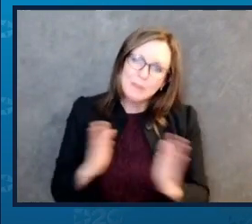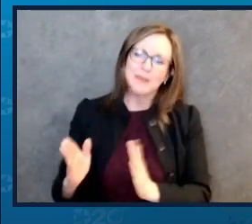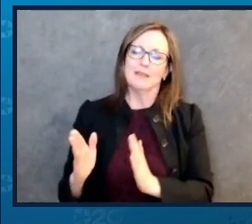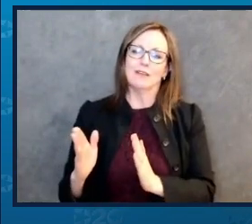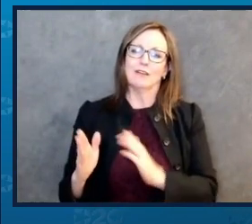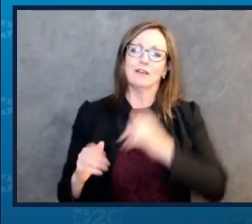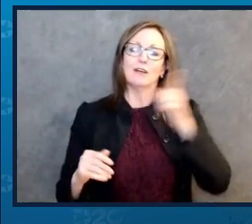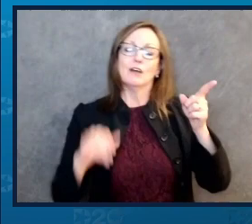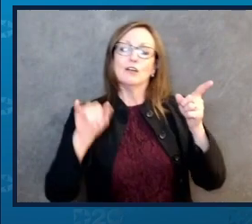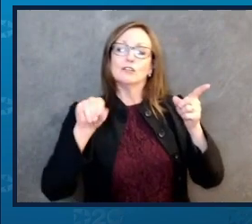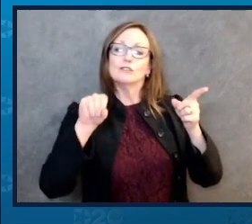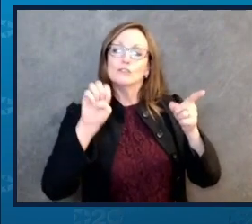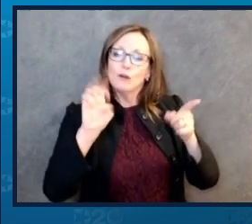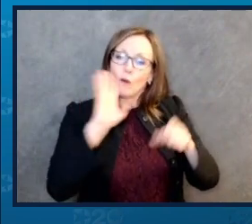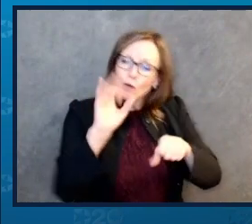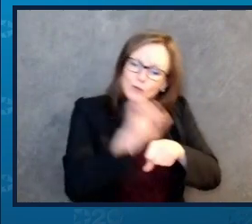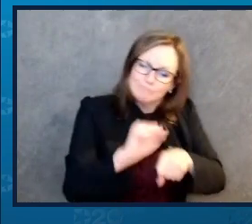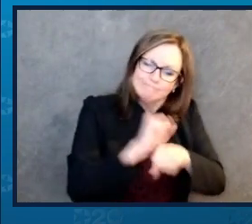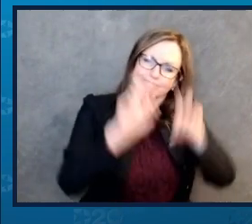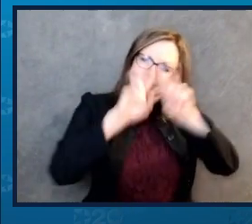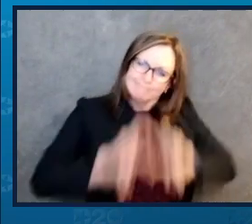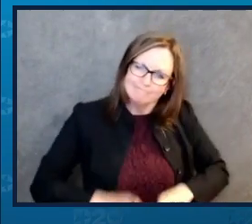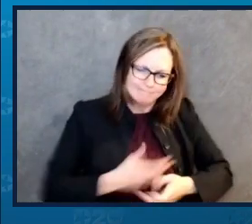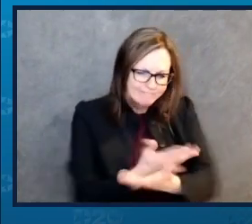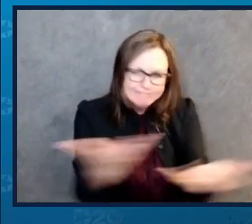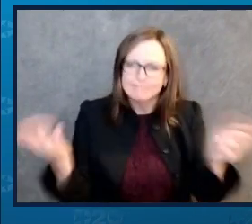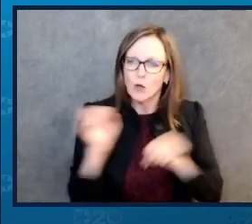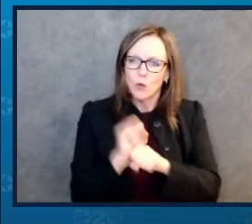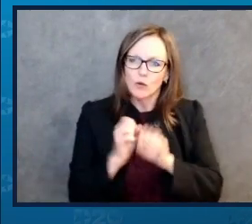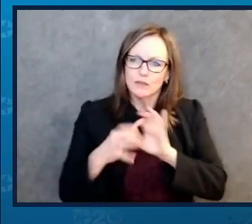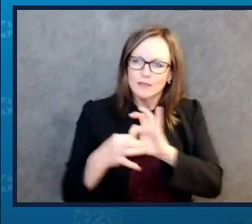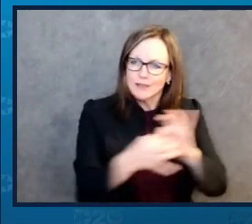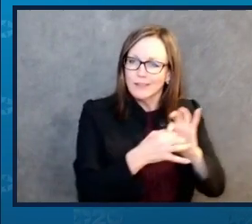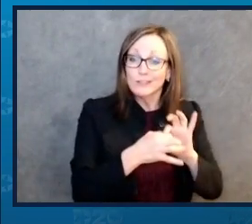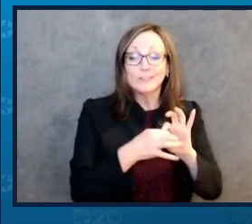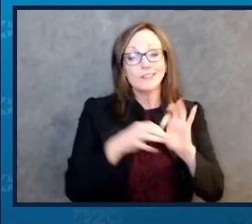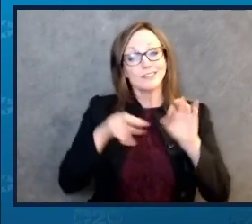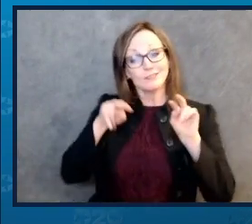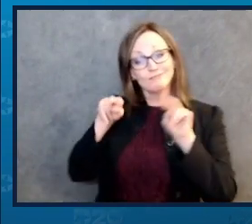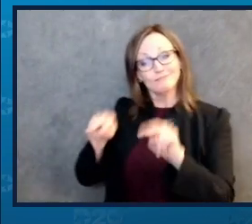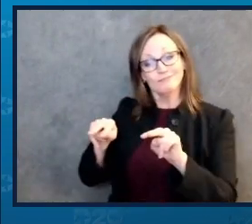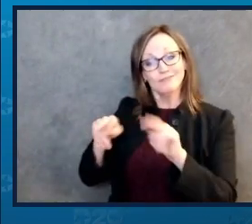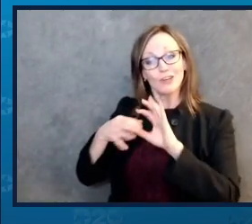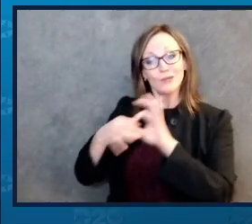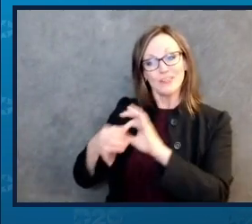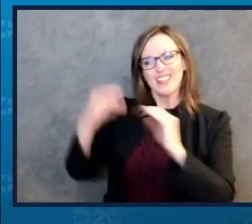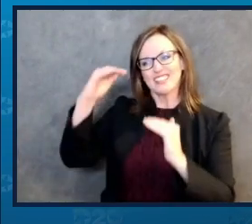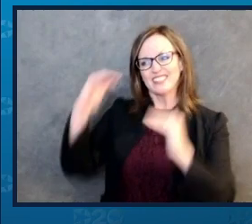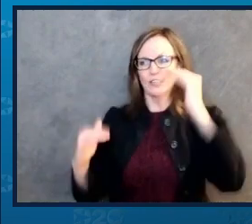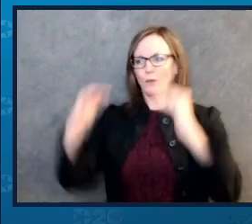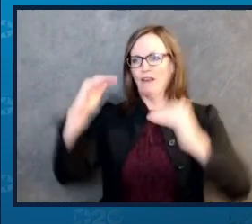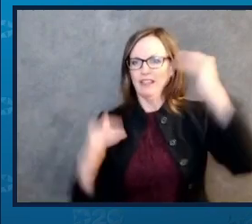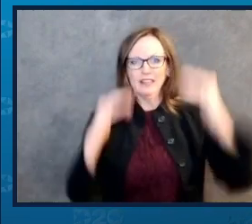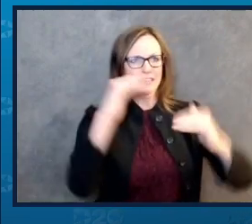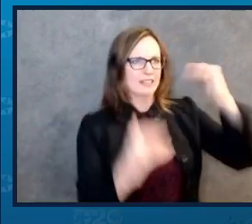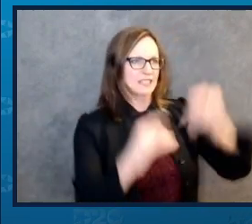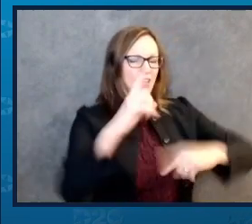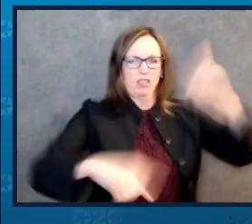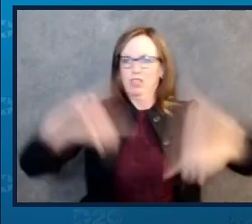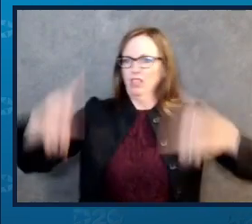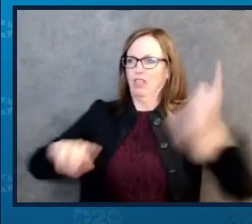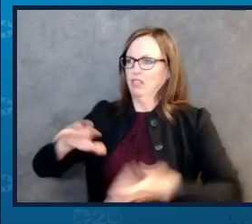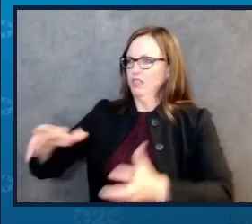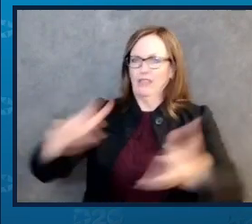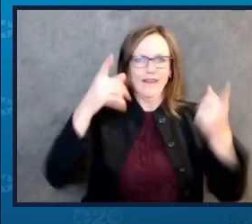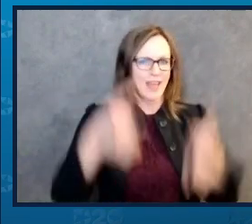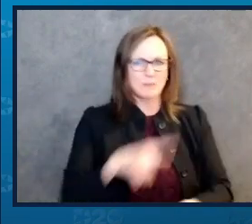RATION INJUSTICE FURTHERING THE